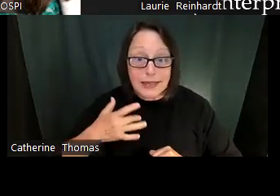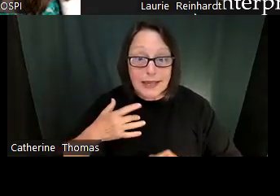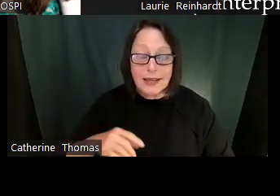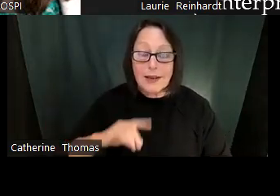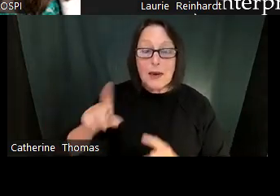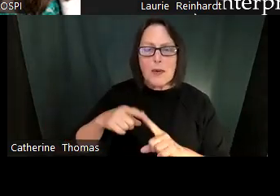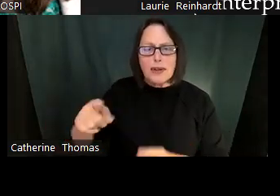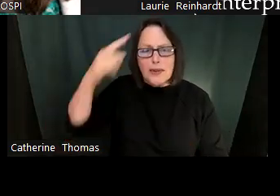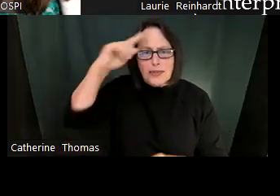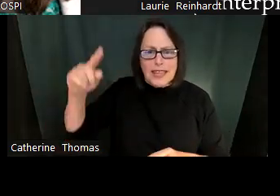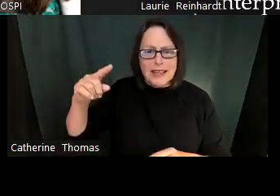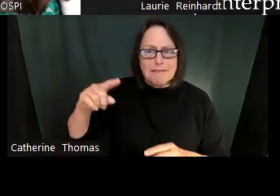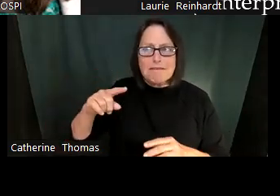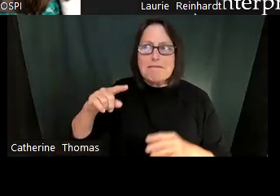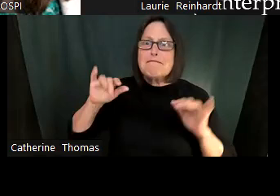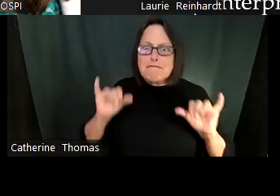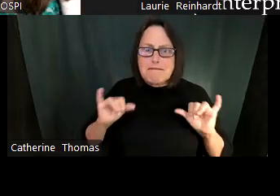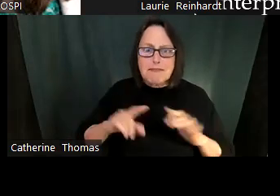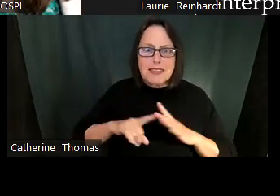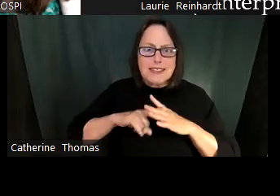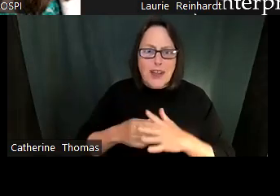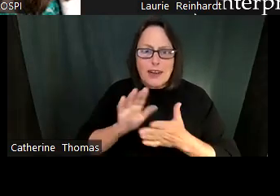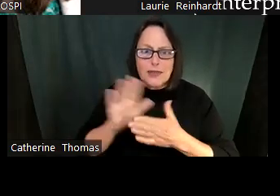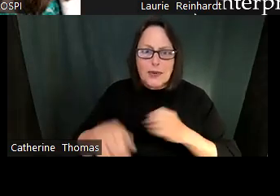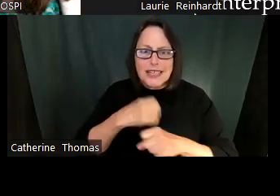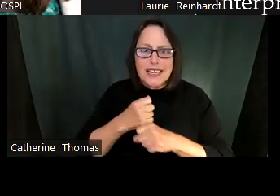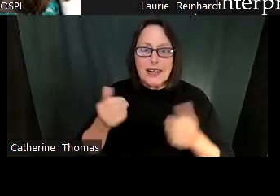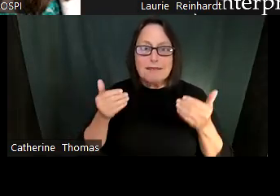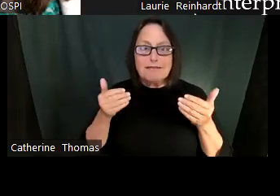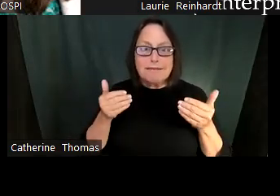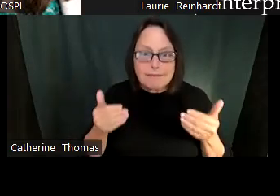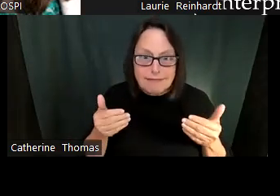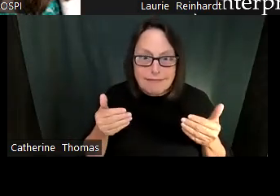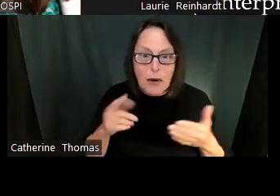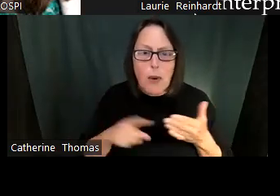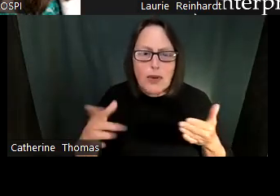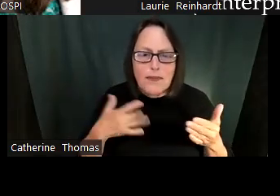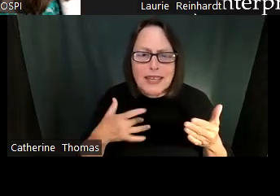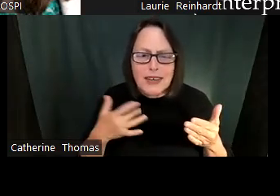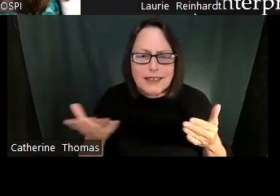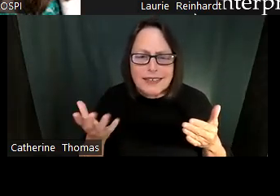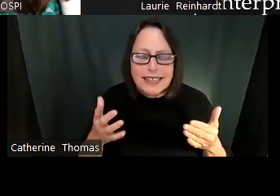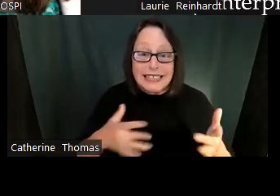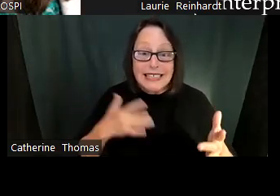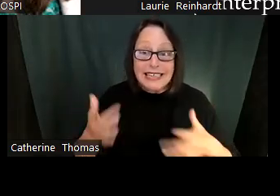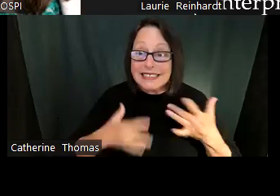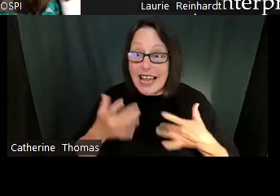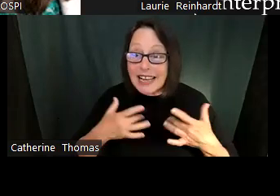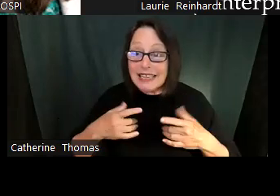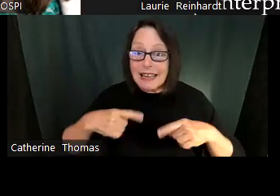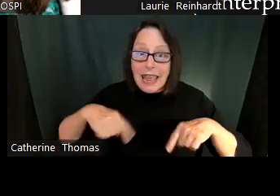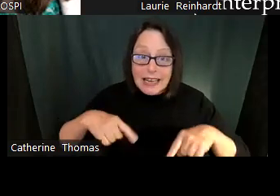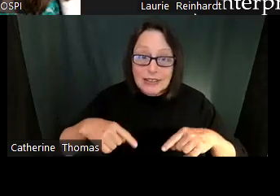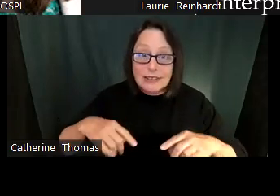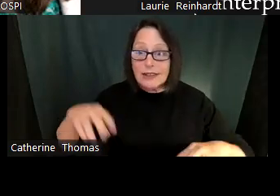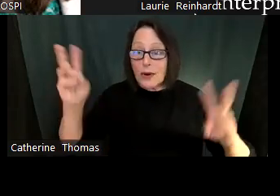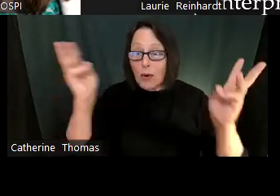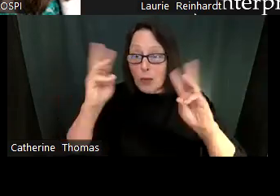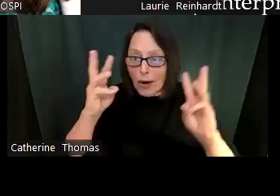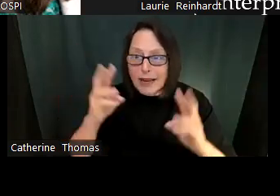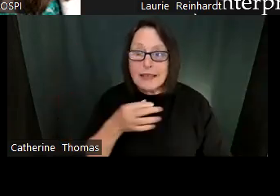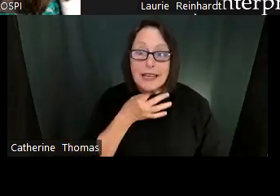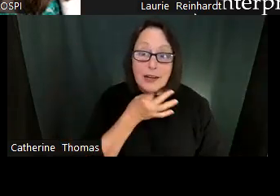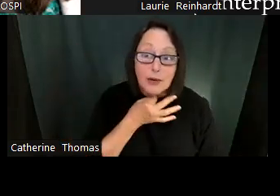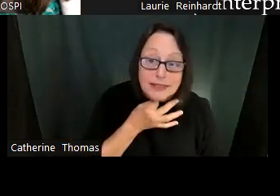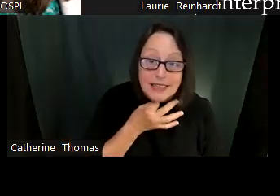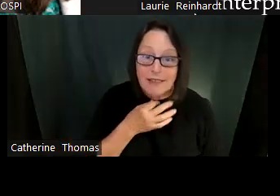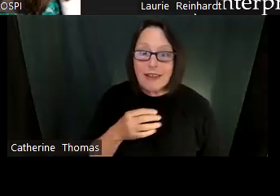So what I thought we would do is actually, do an emotion check in right now. How are you all feeling?